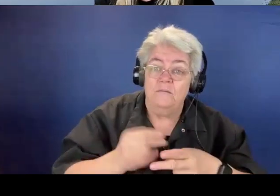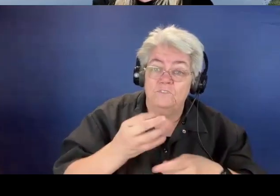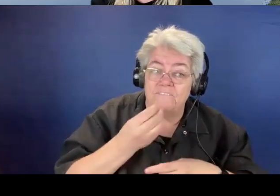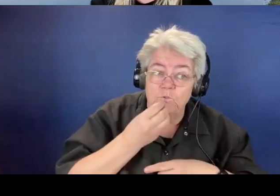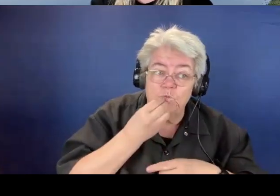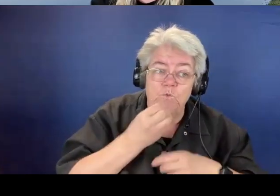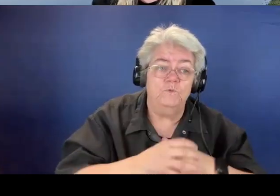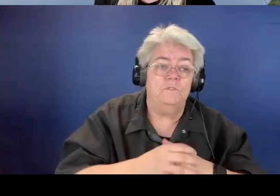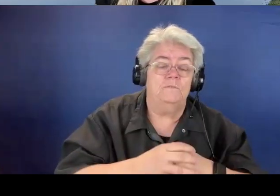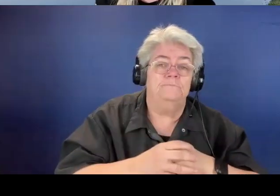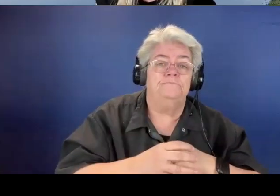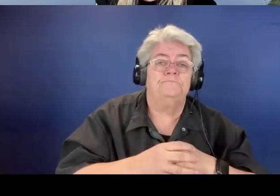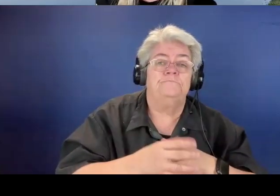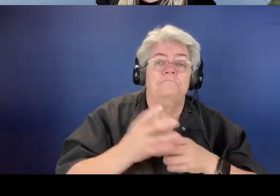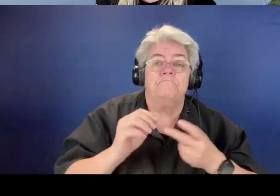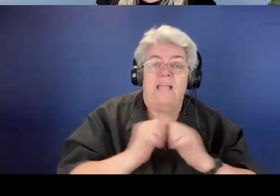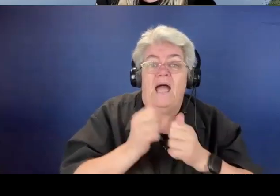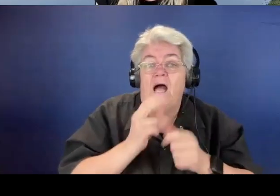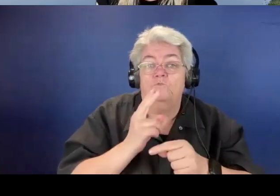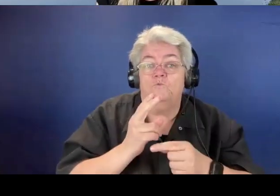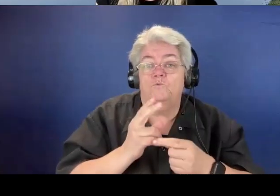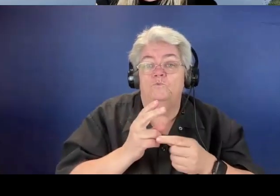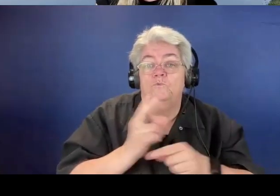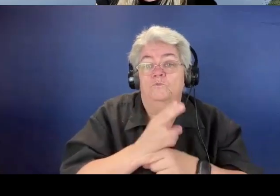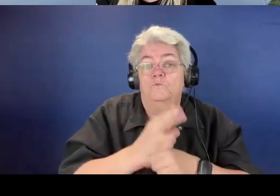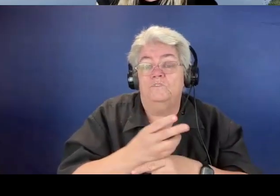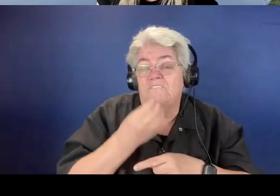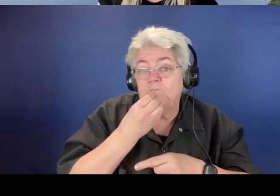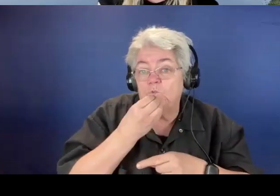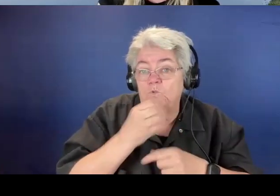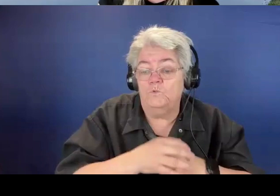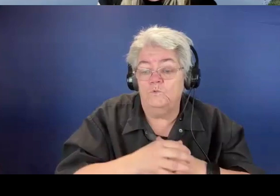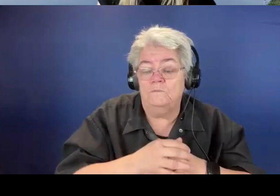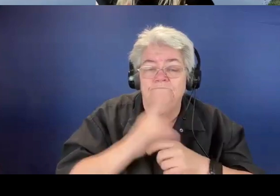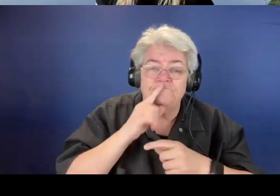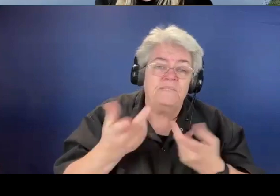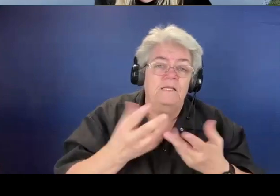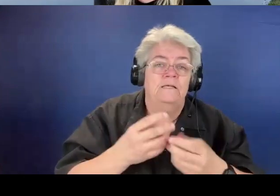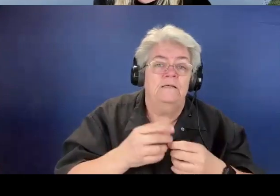food items in the home when they're doing a daily routine like eating or